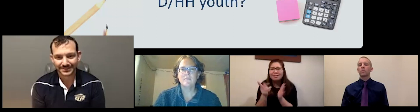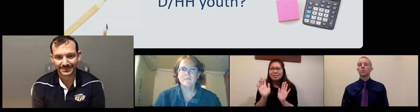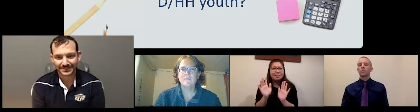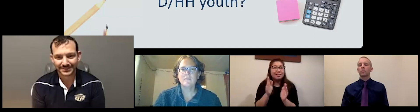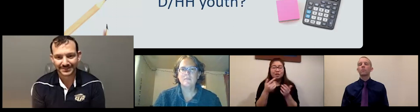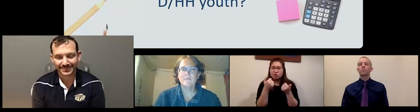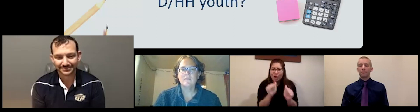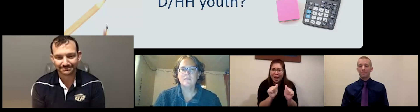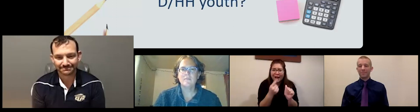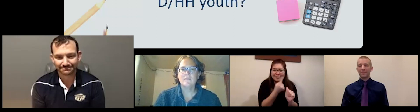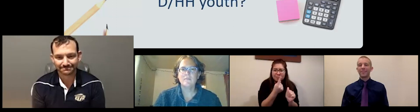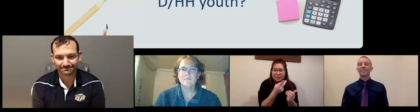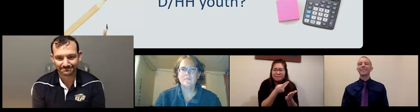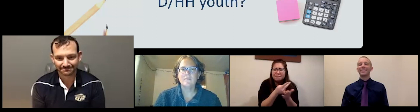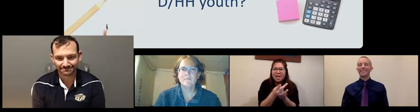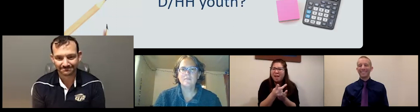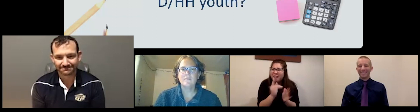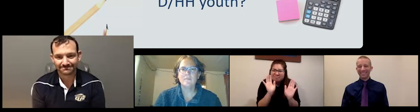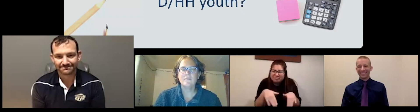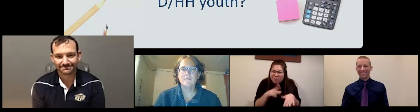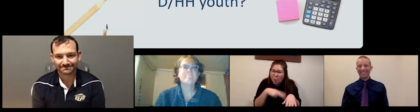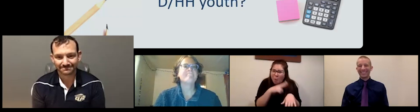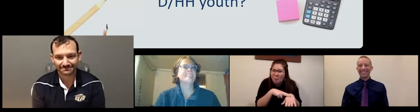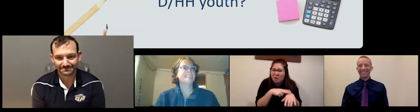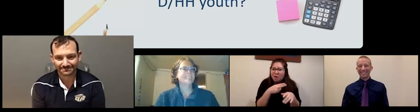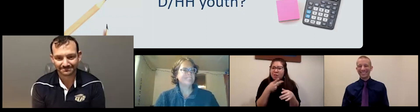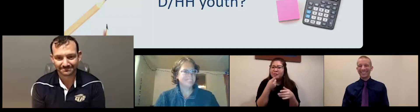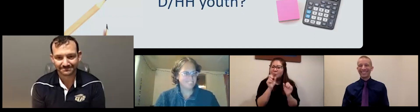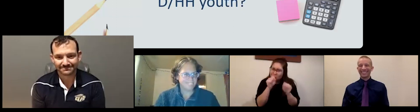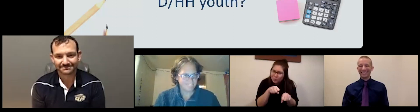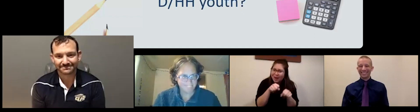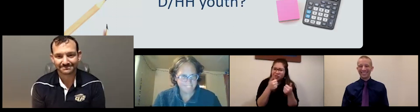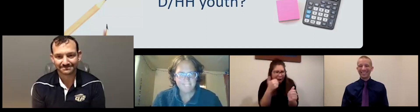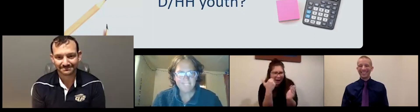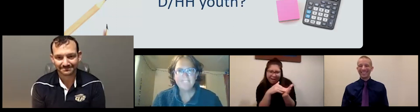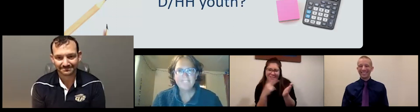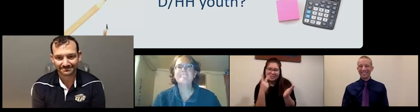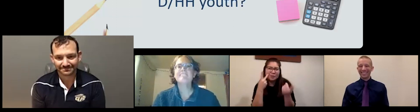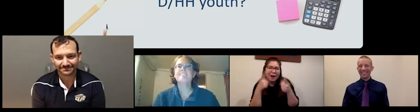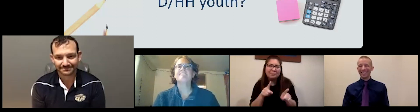If you try something and fail, it’s normal. You can try again and see what happens.